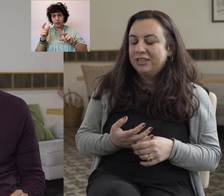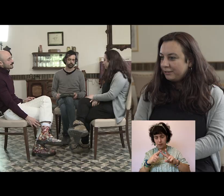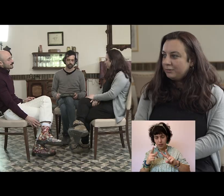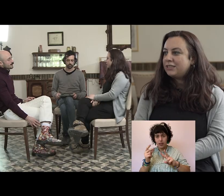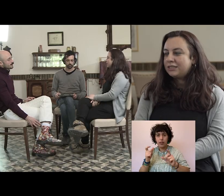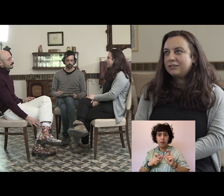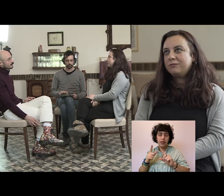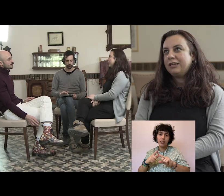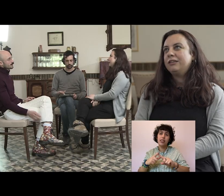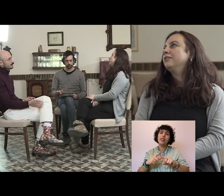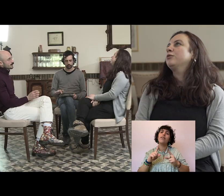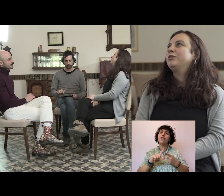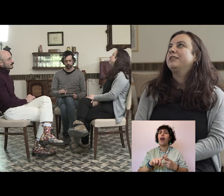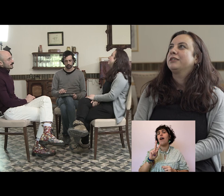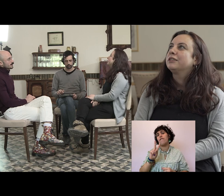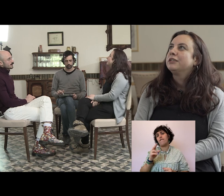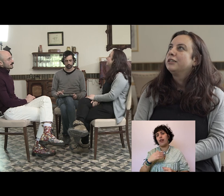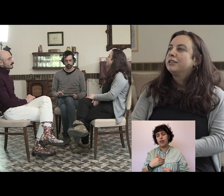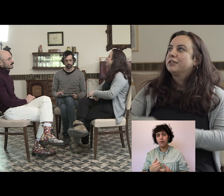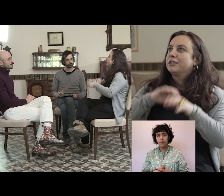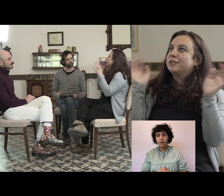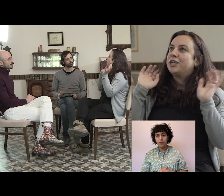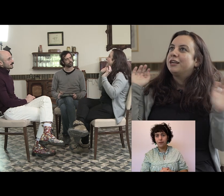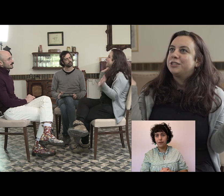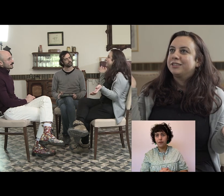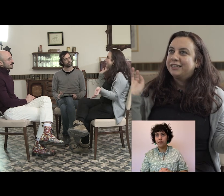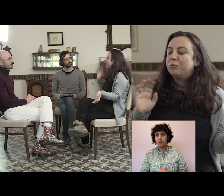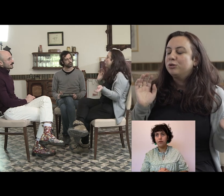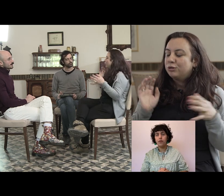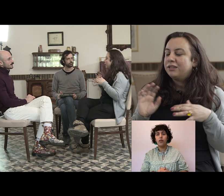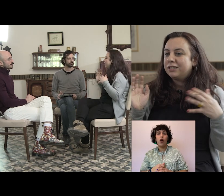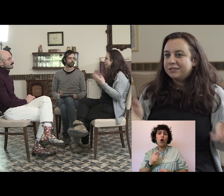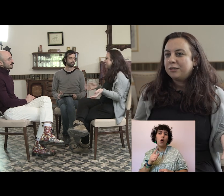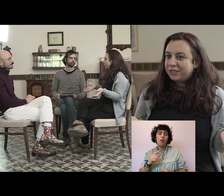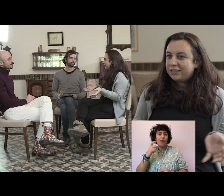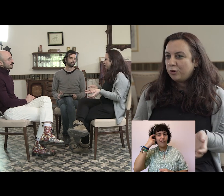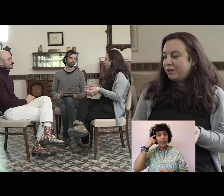In the frame of feminist, vegan, queer... I do not want to call myself an activist directly.